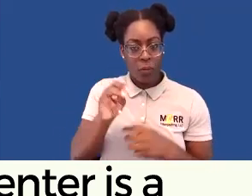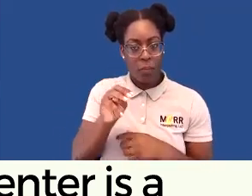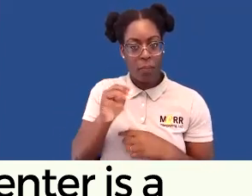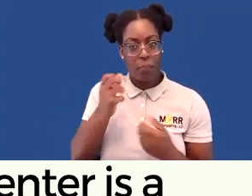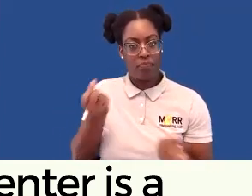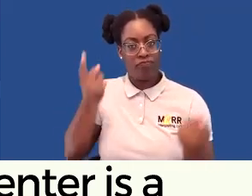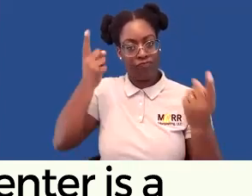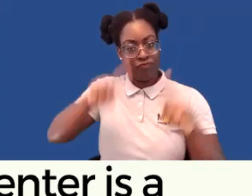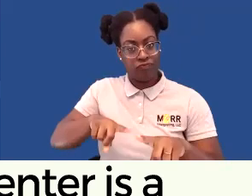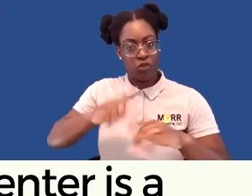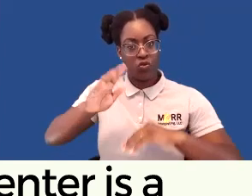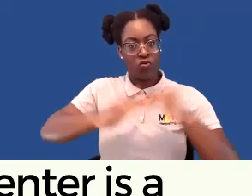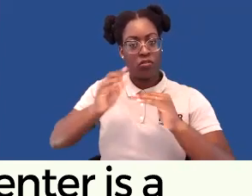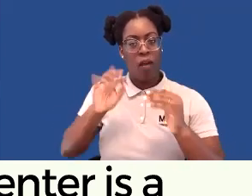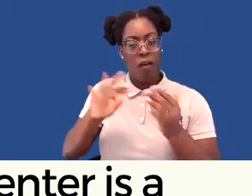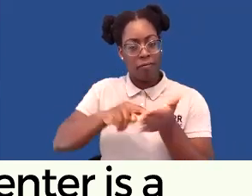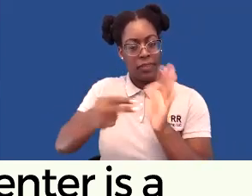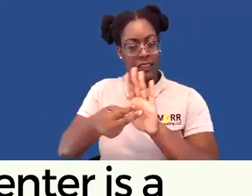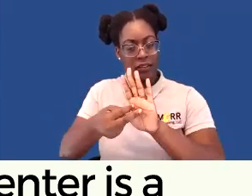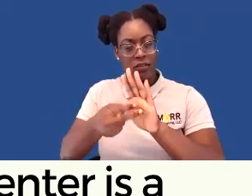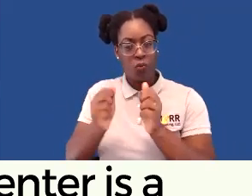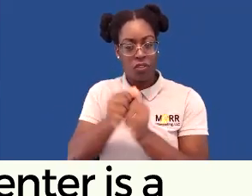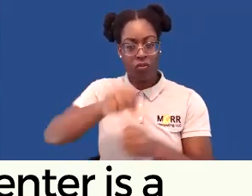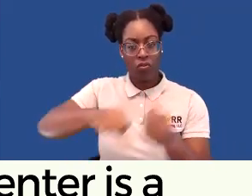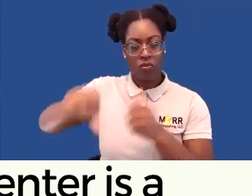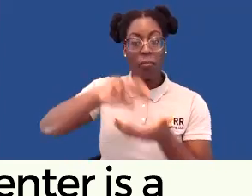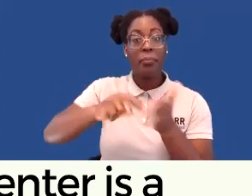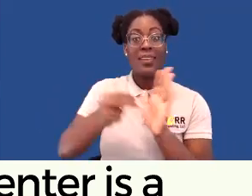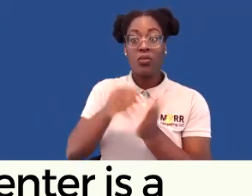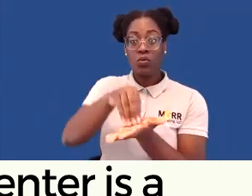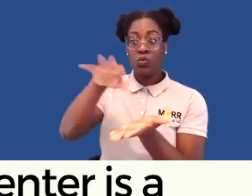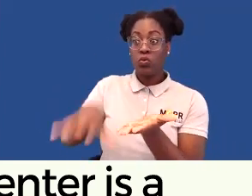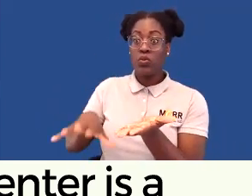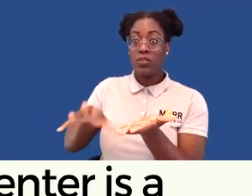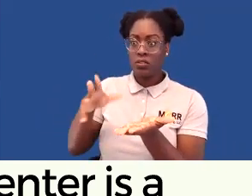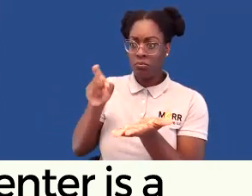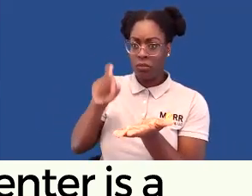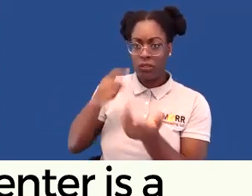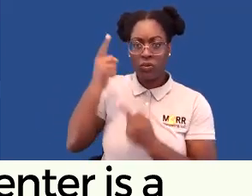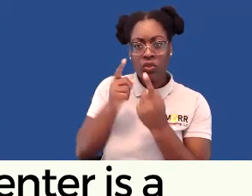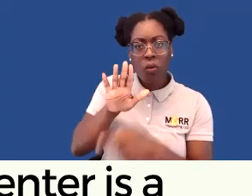that we need to fully consider learners, as we think through the services that we provide